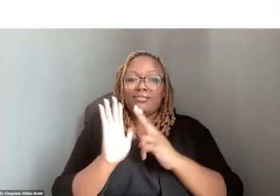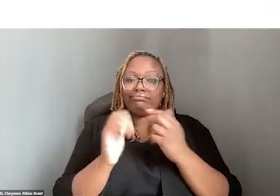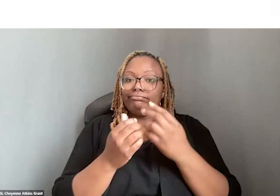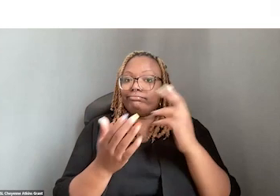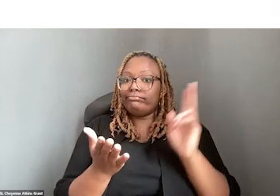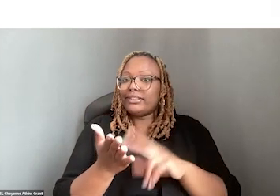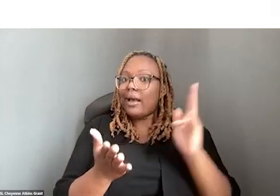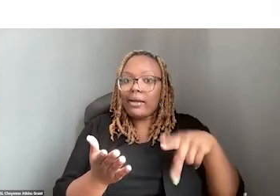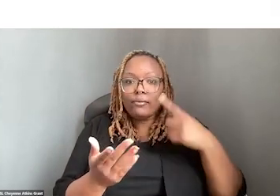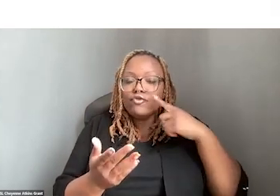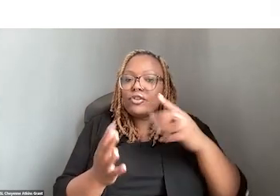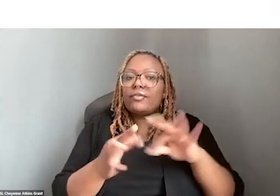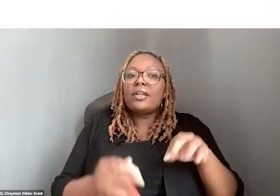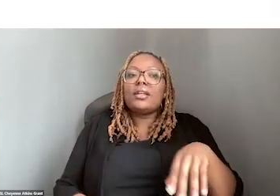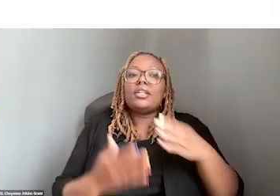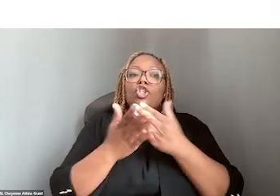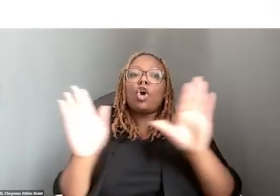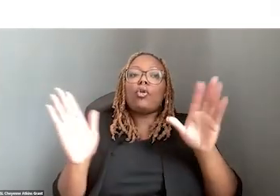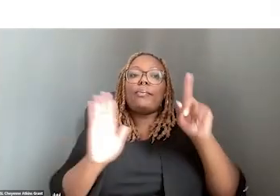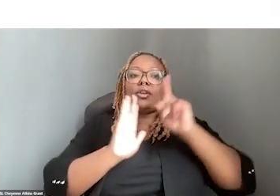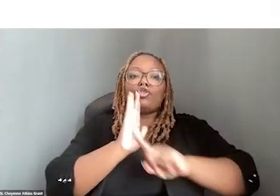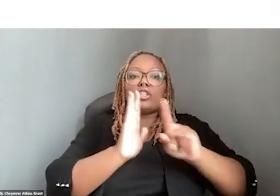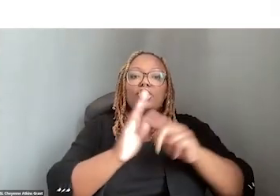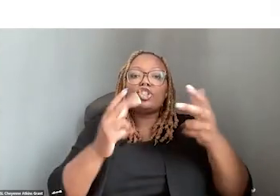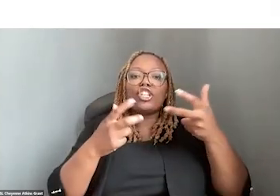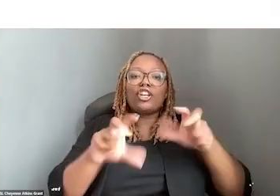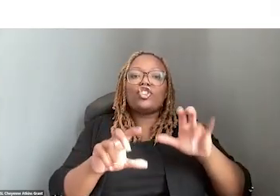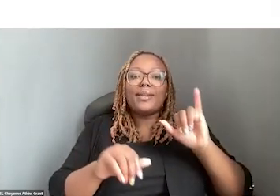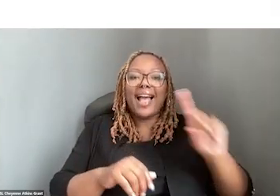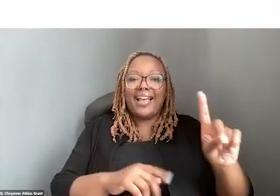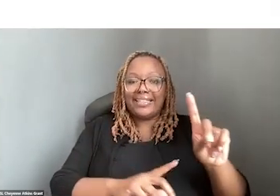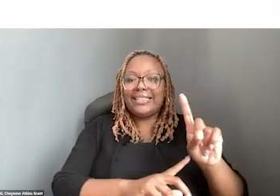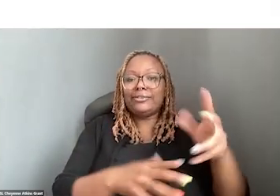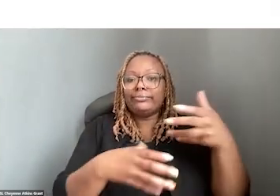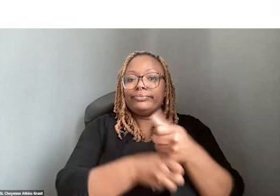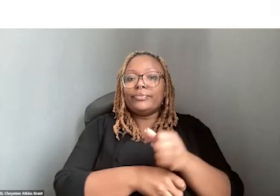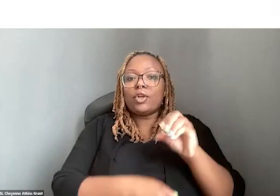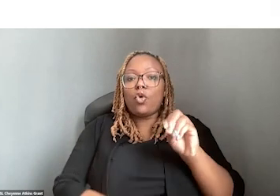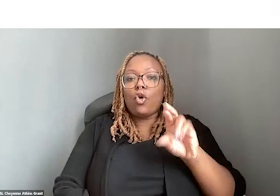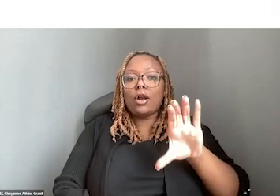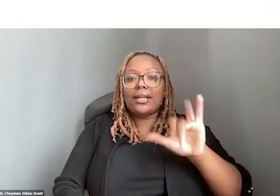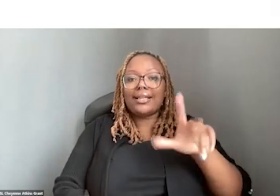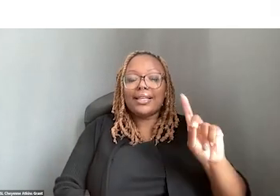It stands for Open Researcher and Contributor ID. You sign up for one of these free accounts.